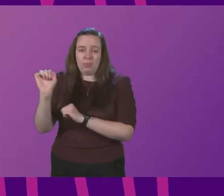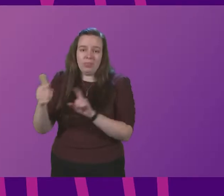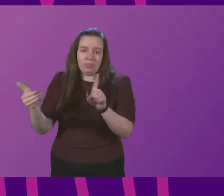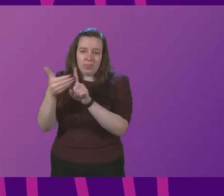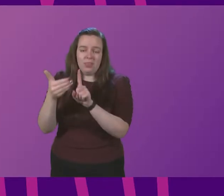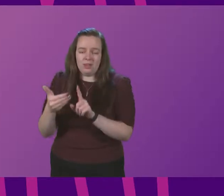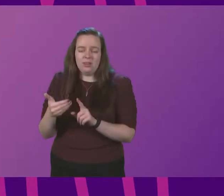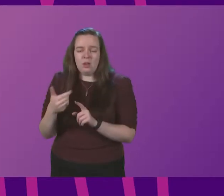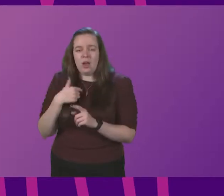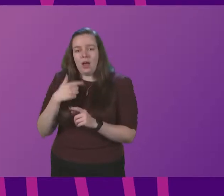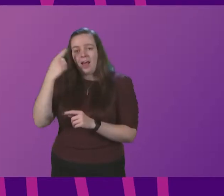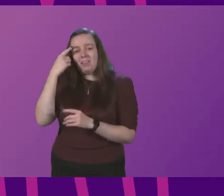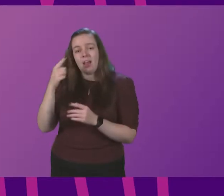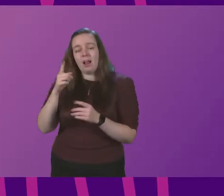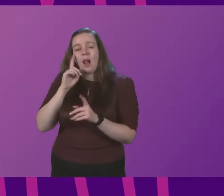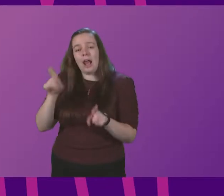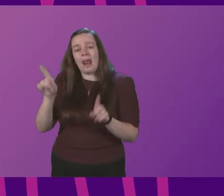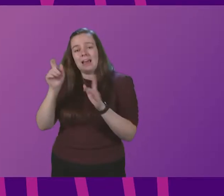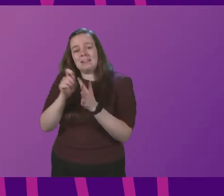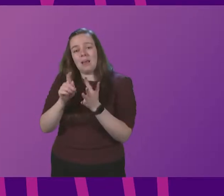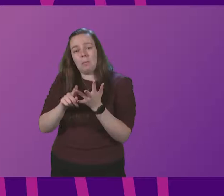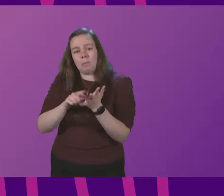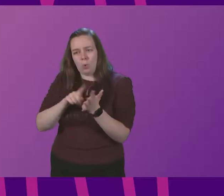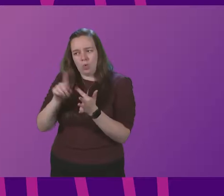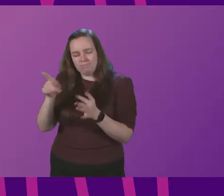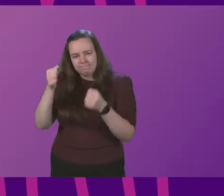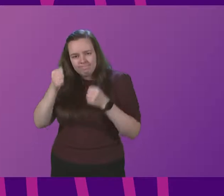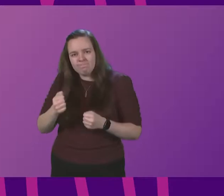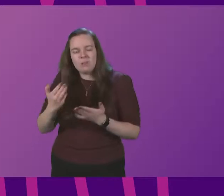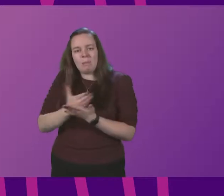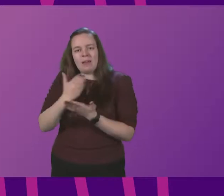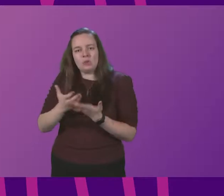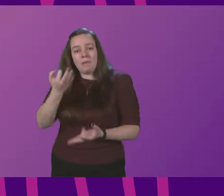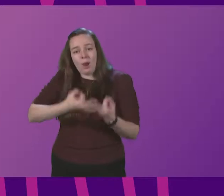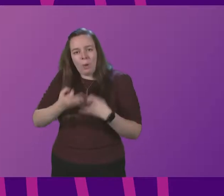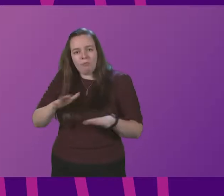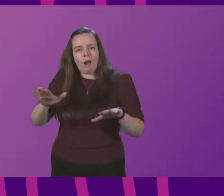I think that Lady Poole will be determined to ensure that the inquiry covers the ground that